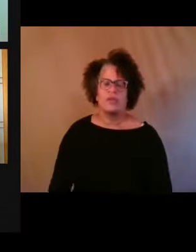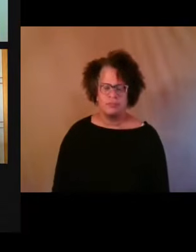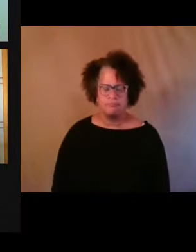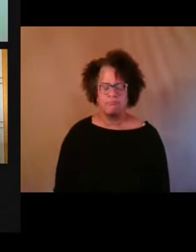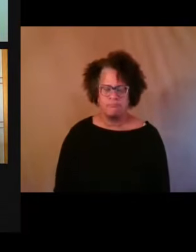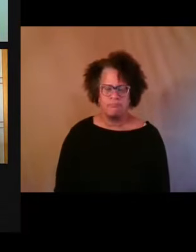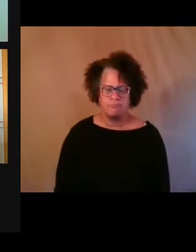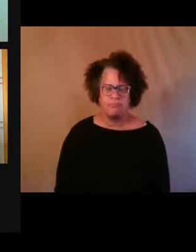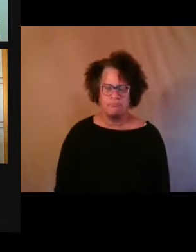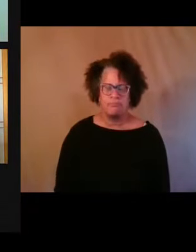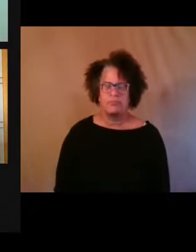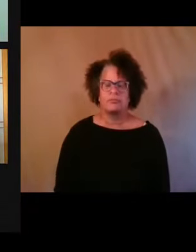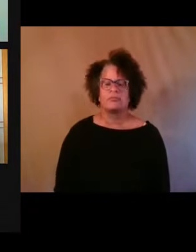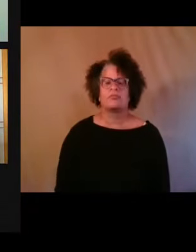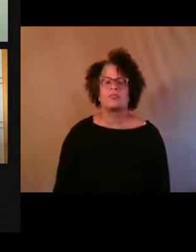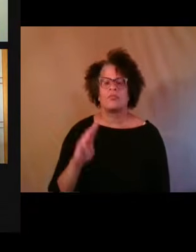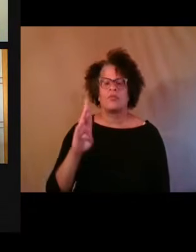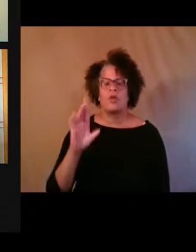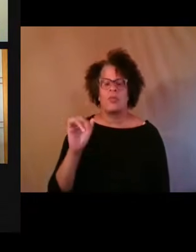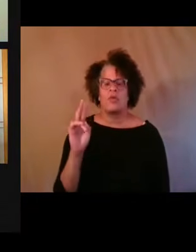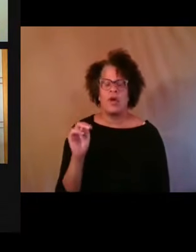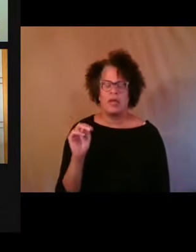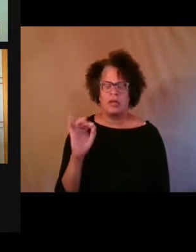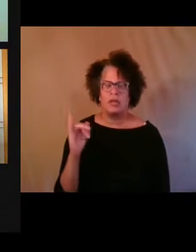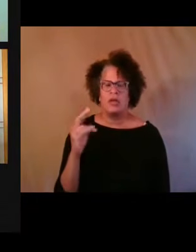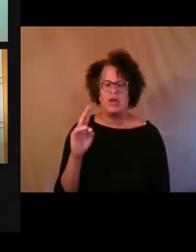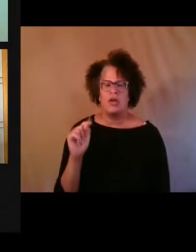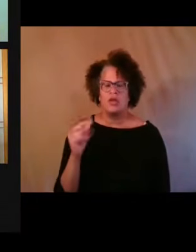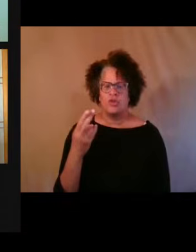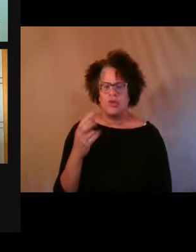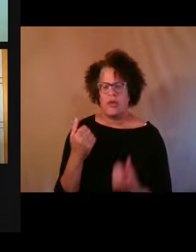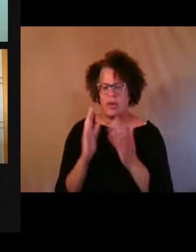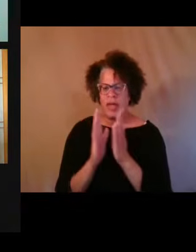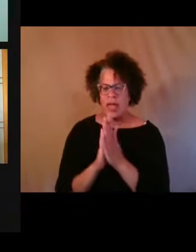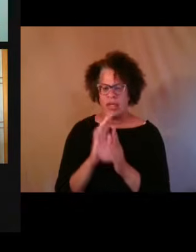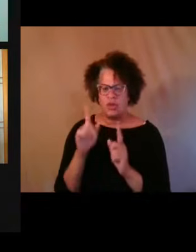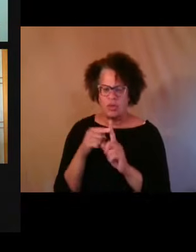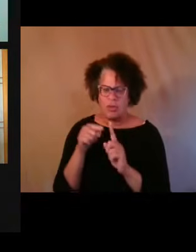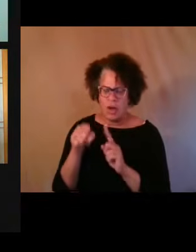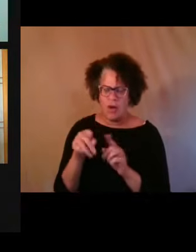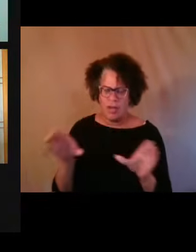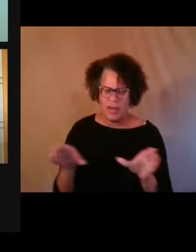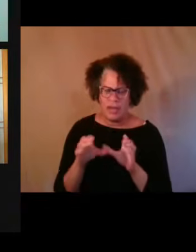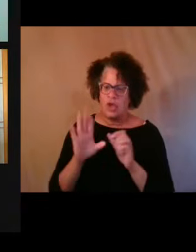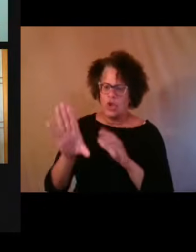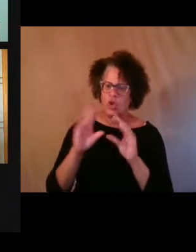Judith, I wanna ask you about a specific action that your group is undertaken,